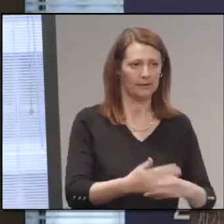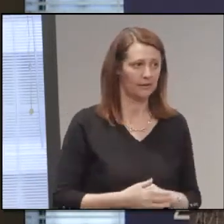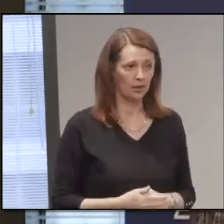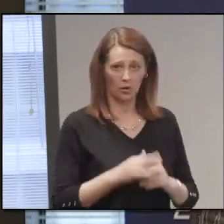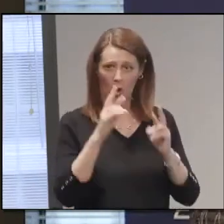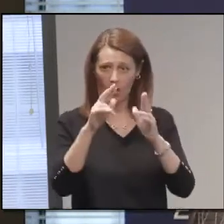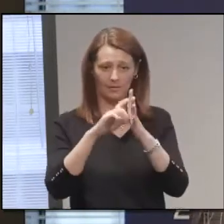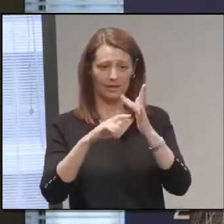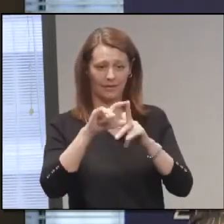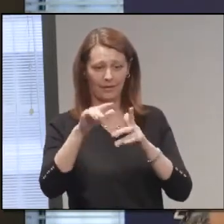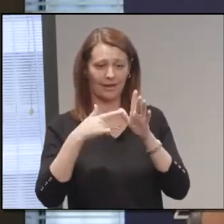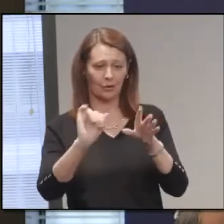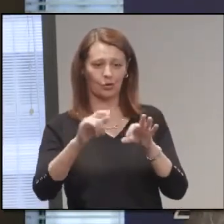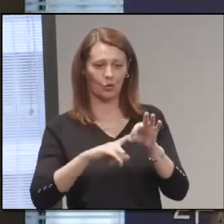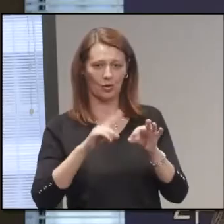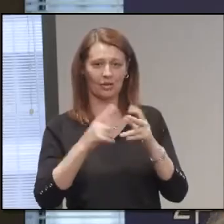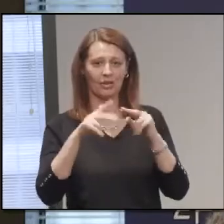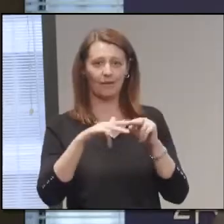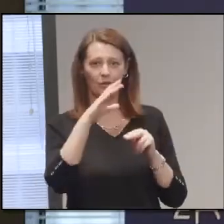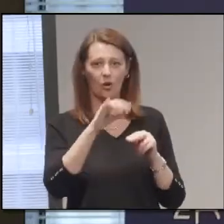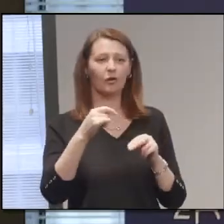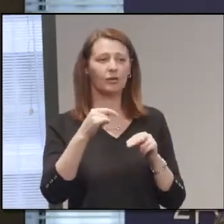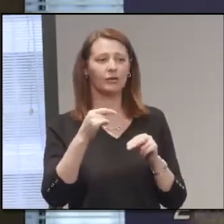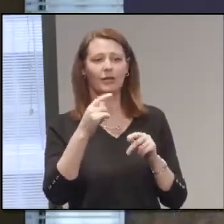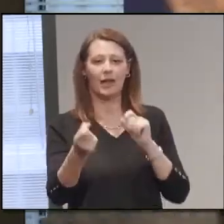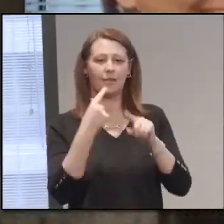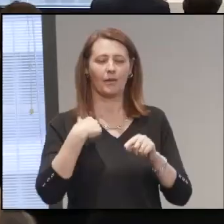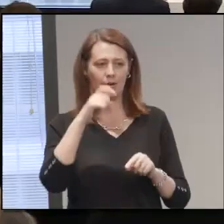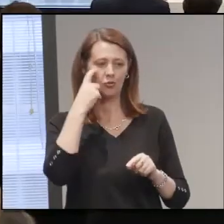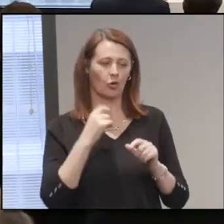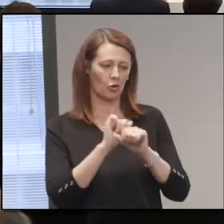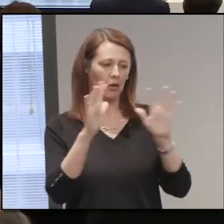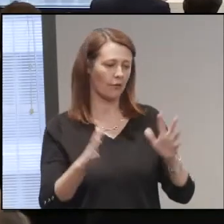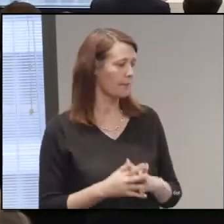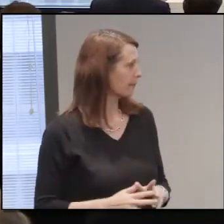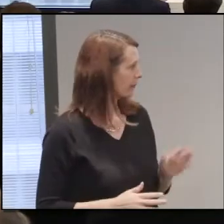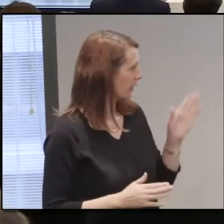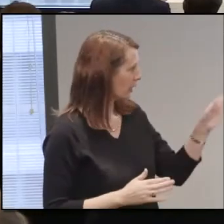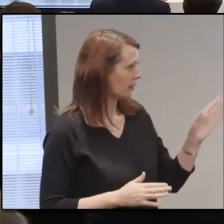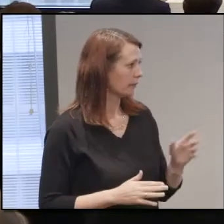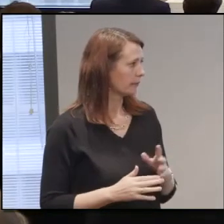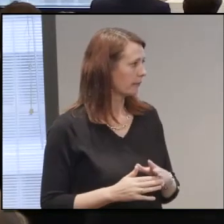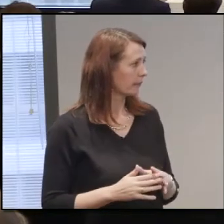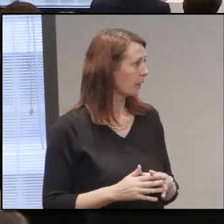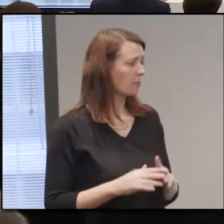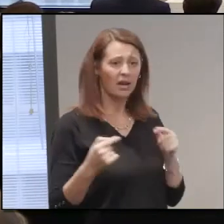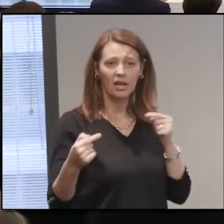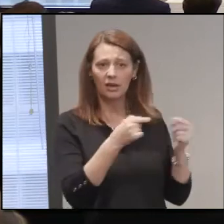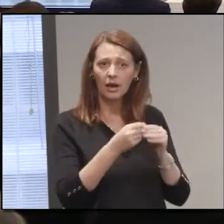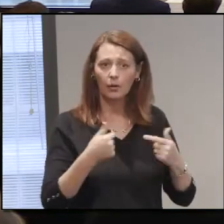answers your question. If it doesn't, flick me an email and I'll try and clarify it, thank you. But Andrea, wouldn't it be nice? He's going to argue with me!